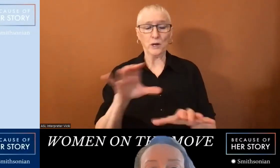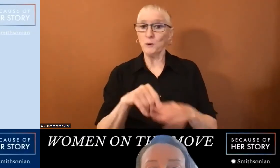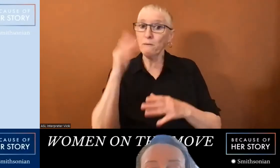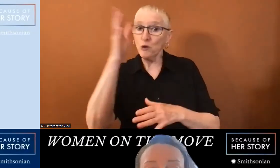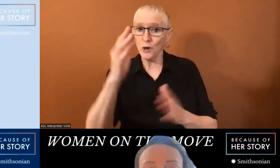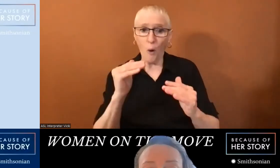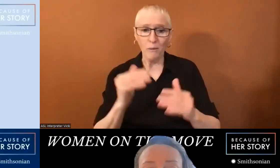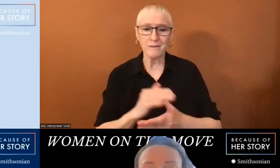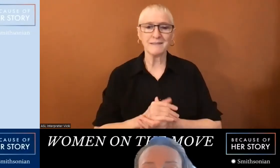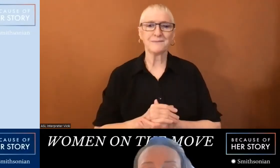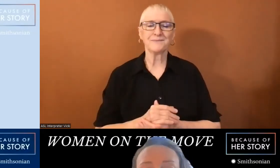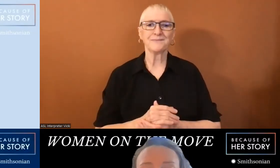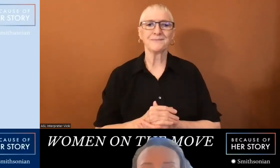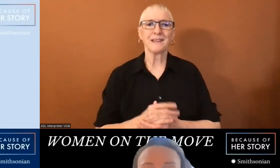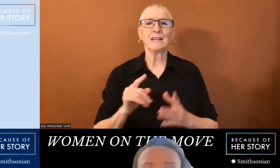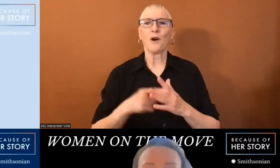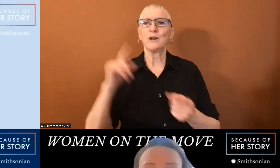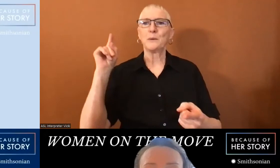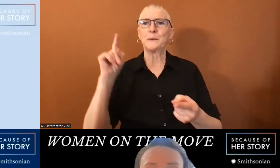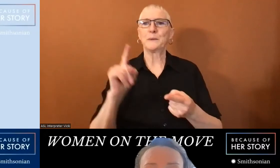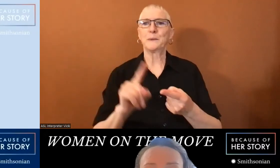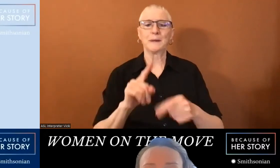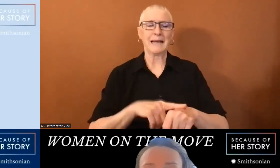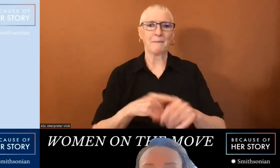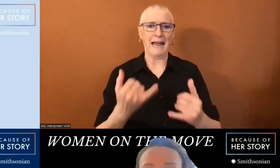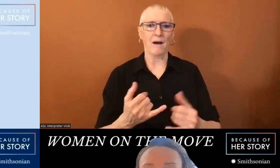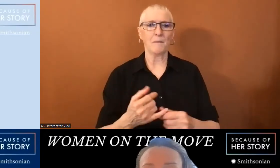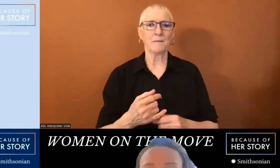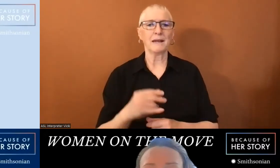So we're starting to run down on time here, but Ivy has a question. "What are some